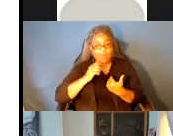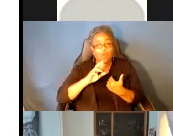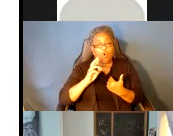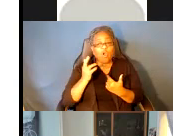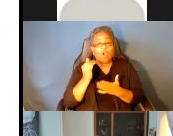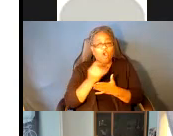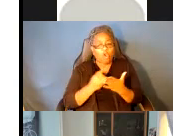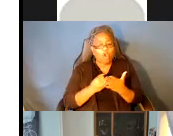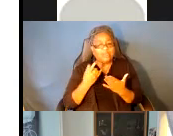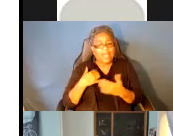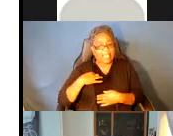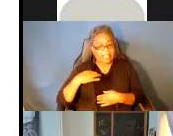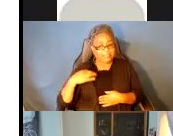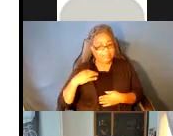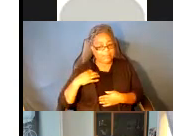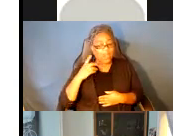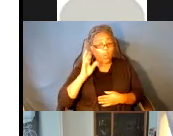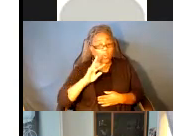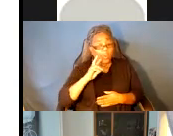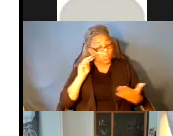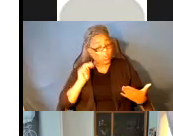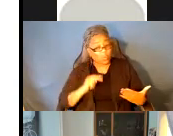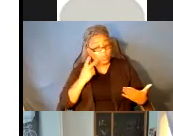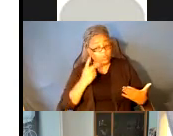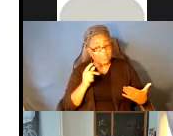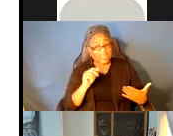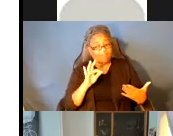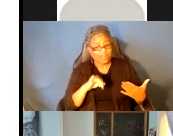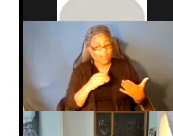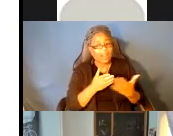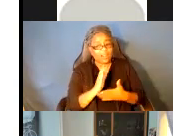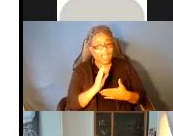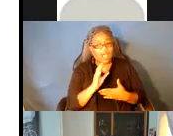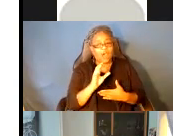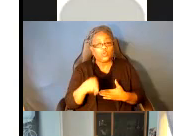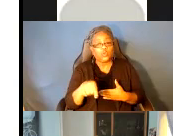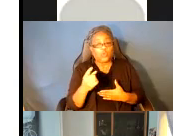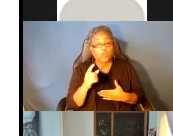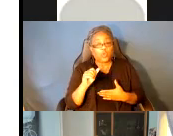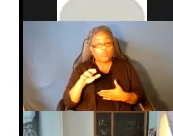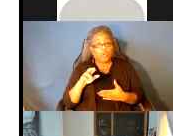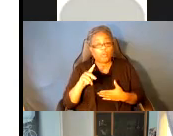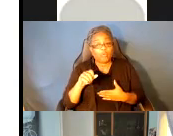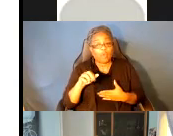We will look to see if we can allow sole proprietorships to apply, but anything else related